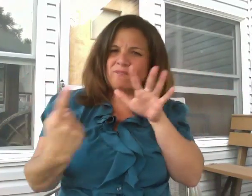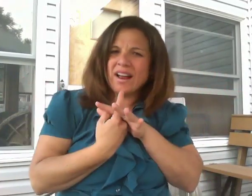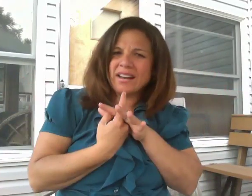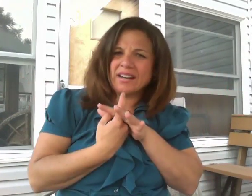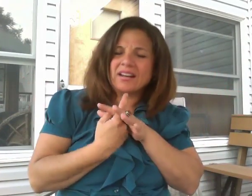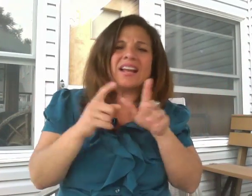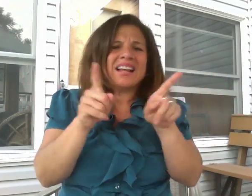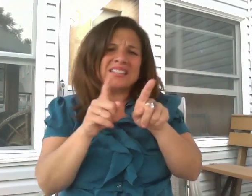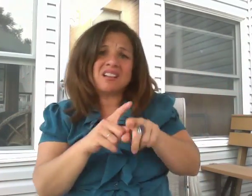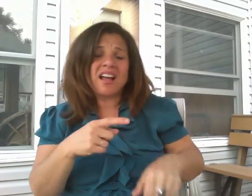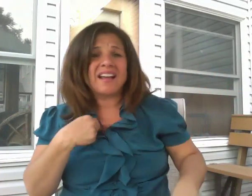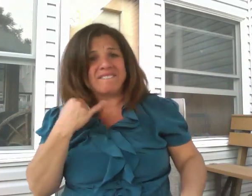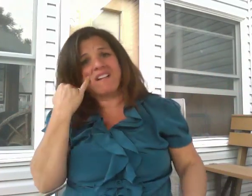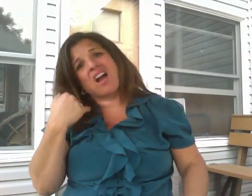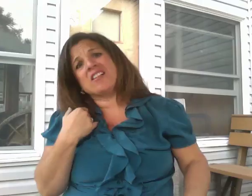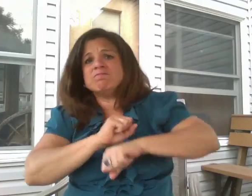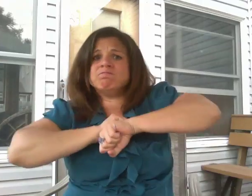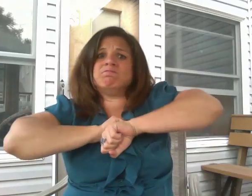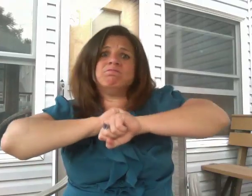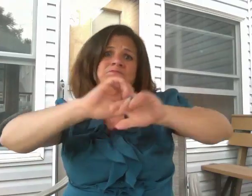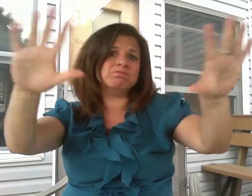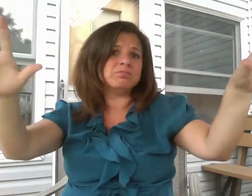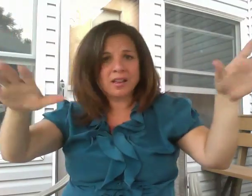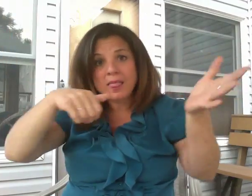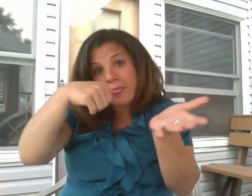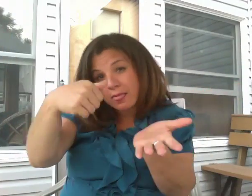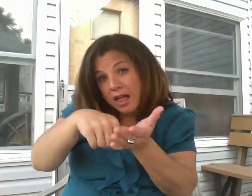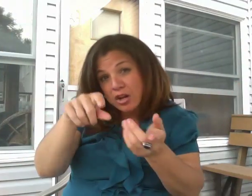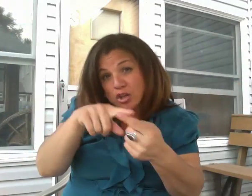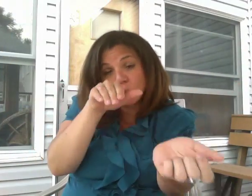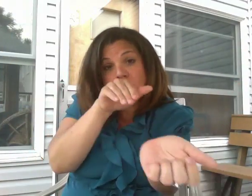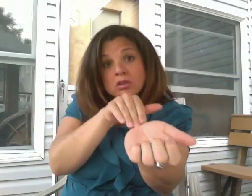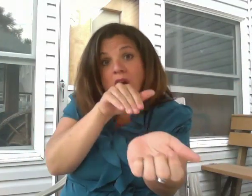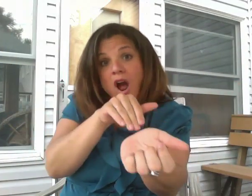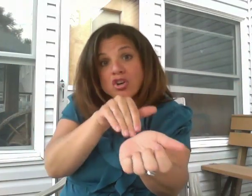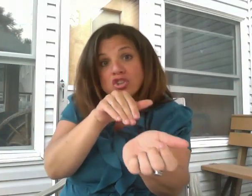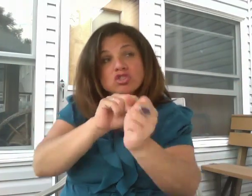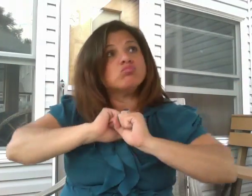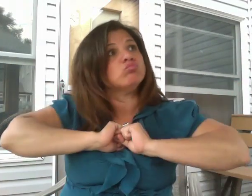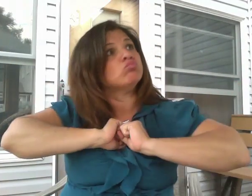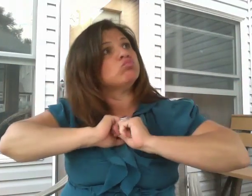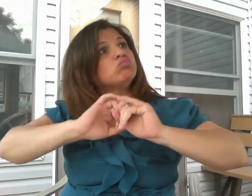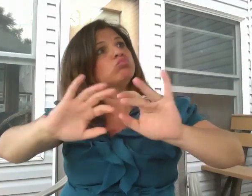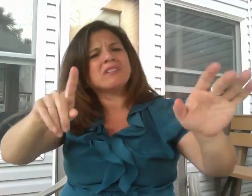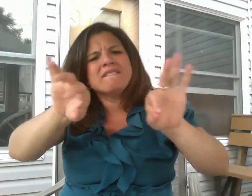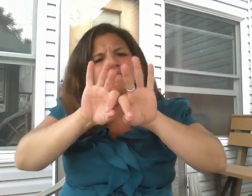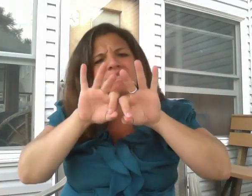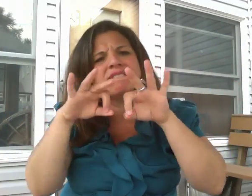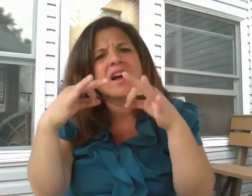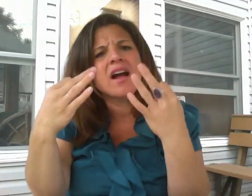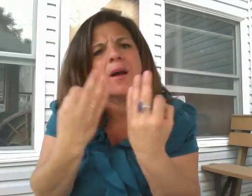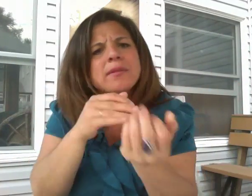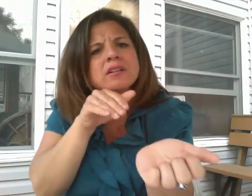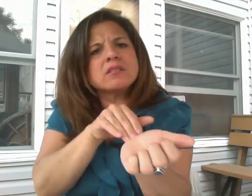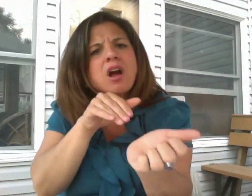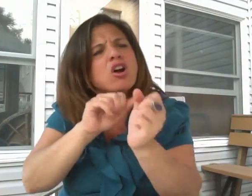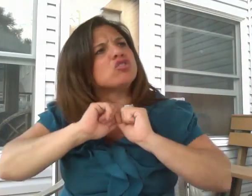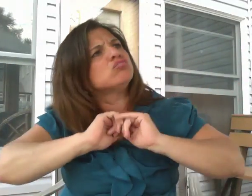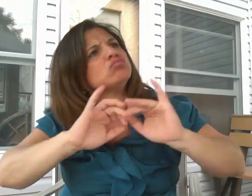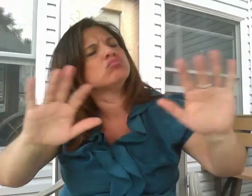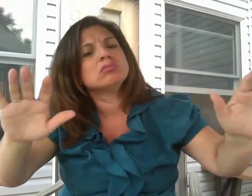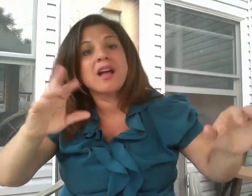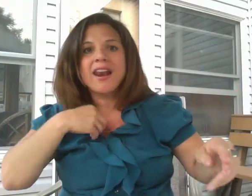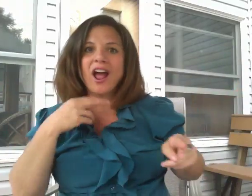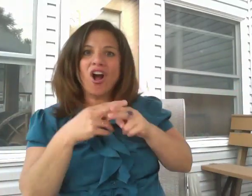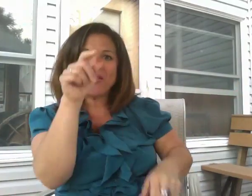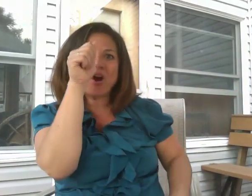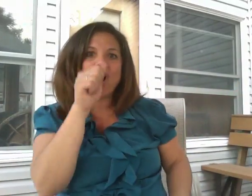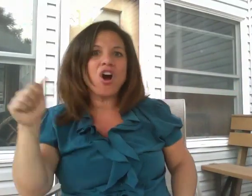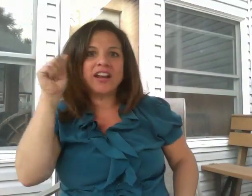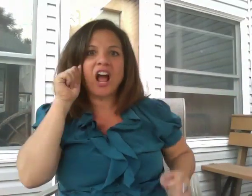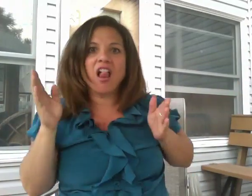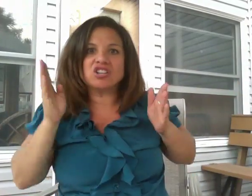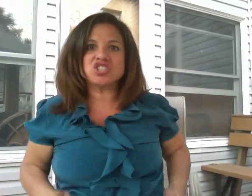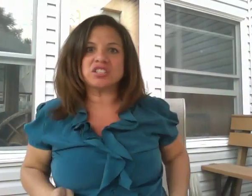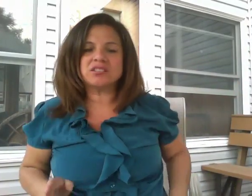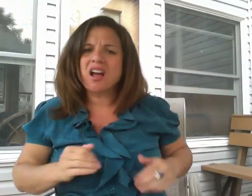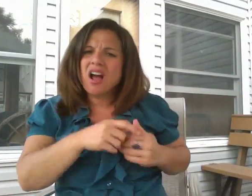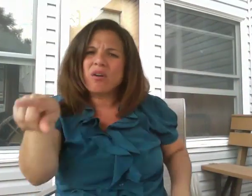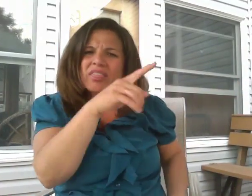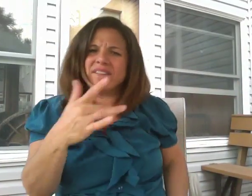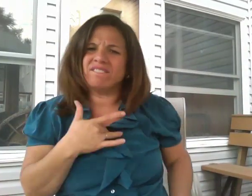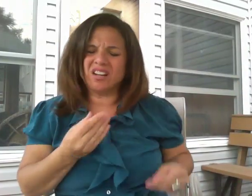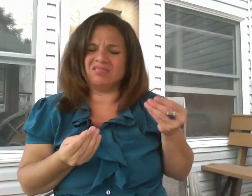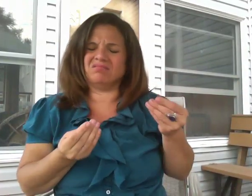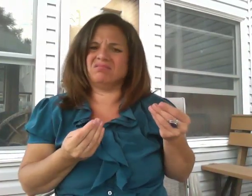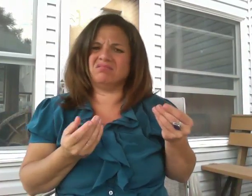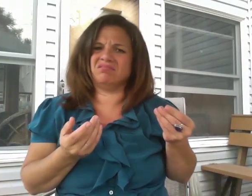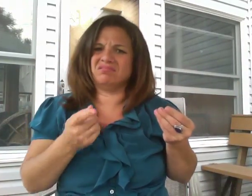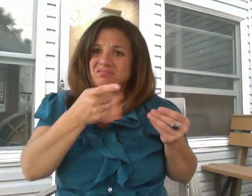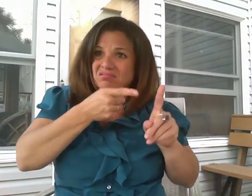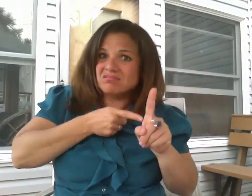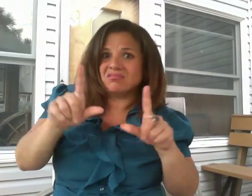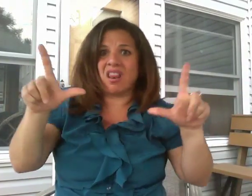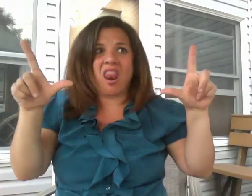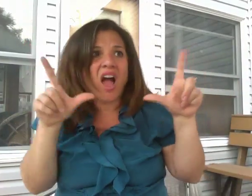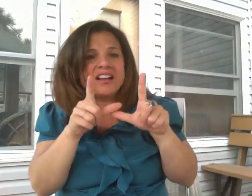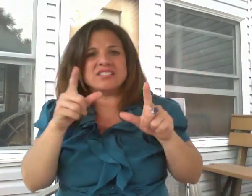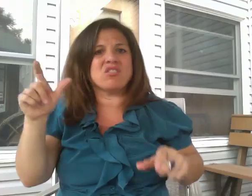It is offending to us! Suppose I sent the letters to family physicians and I label them audiologists, how would you think they feel?